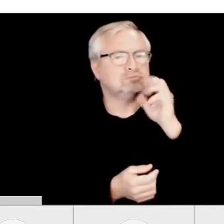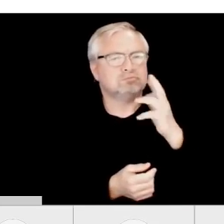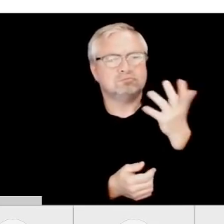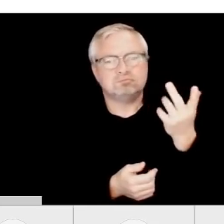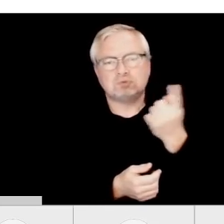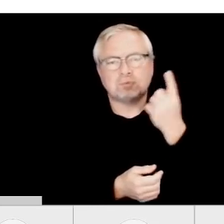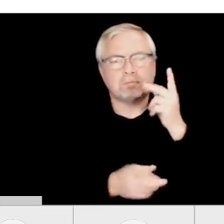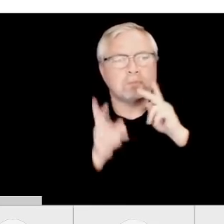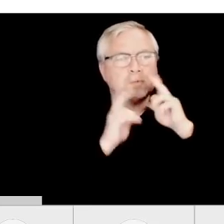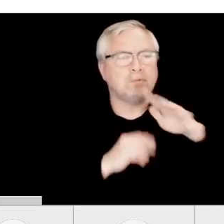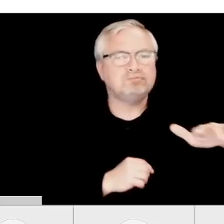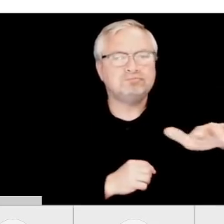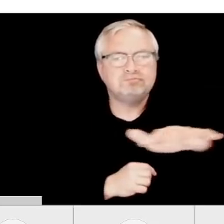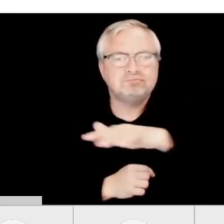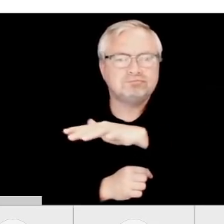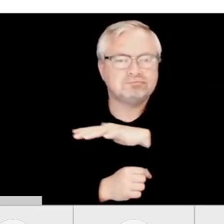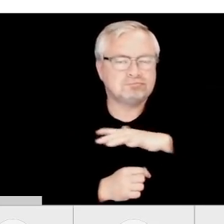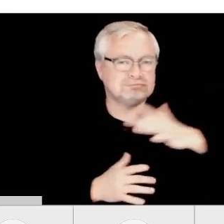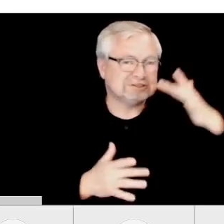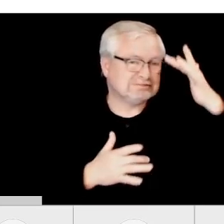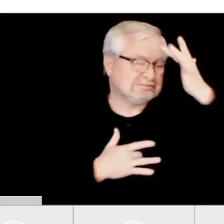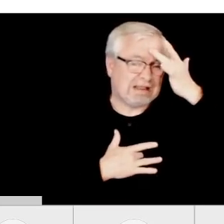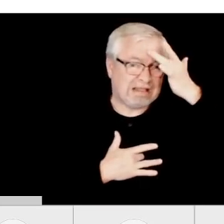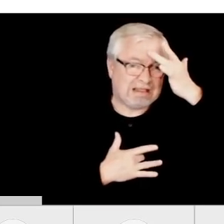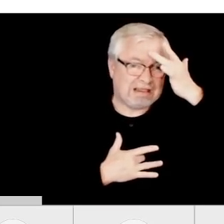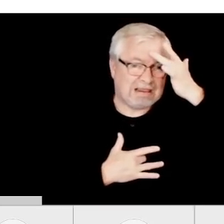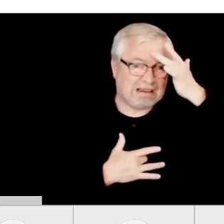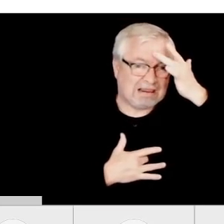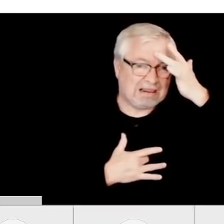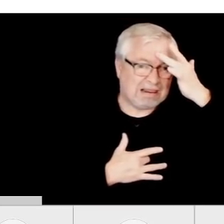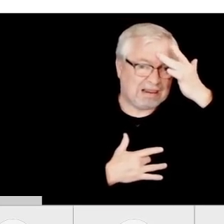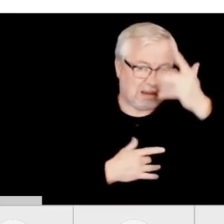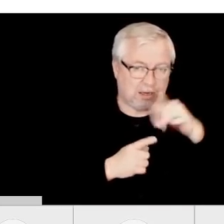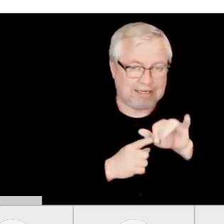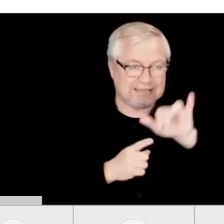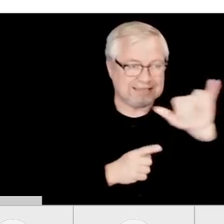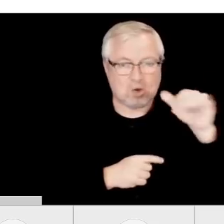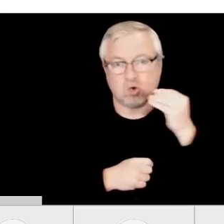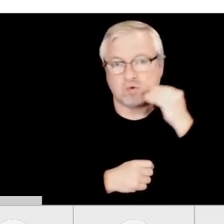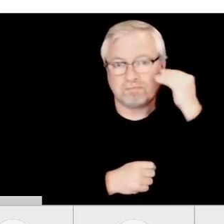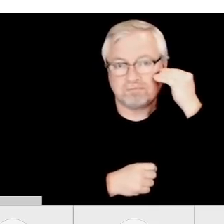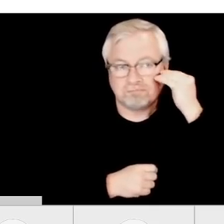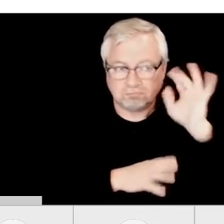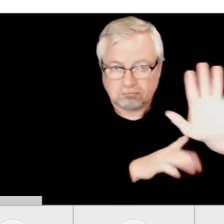be infected and who are at home in isolation, for that to be effective I